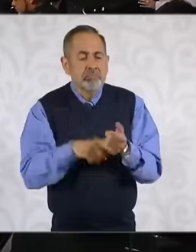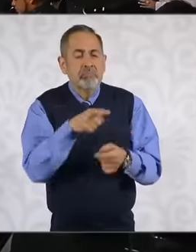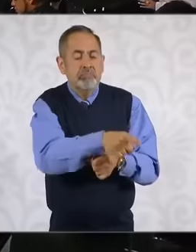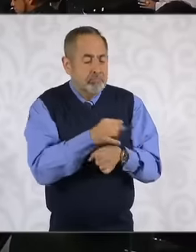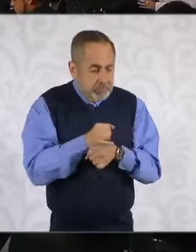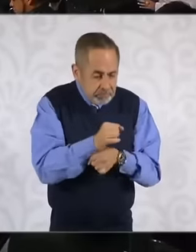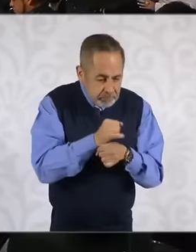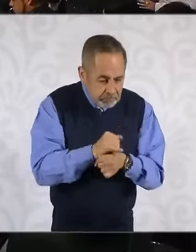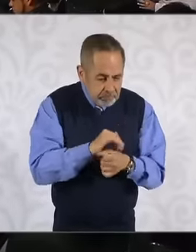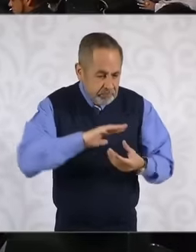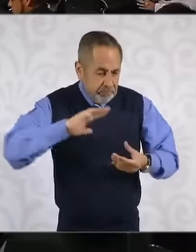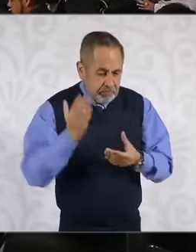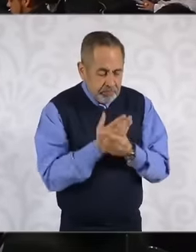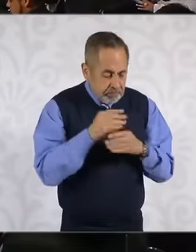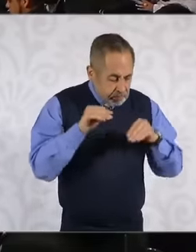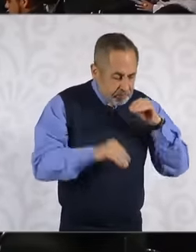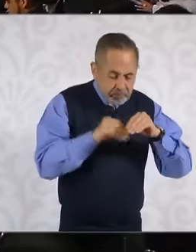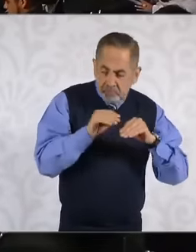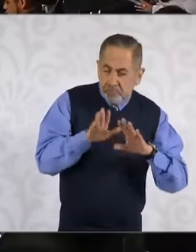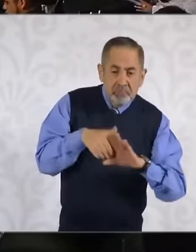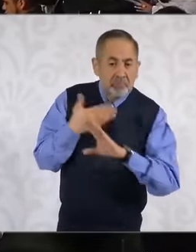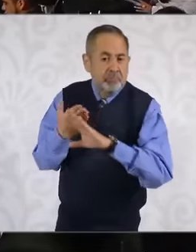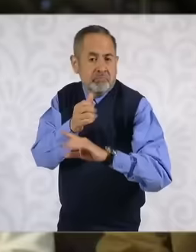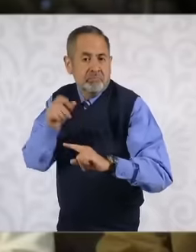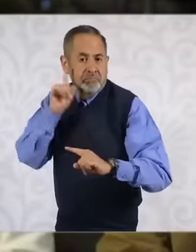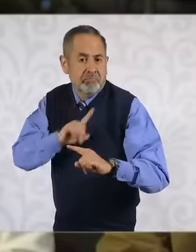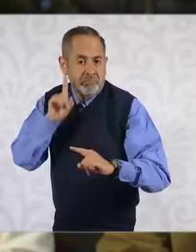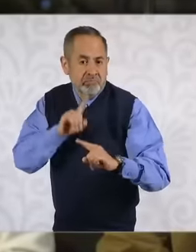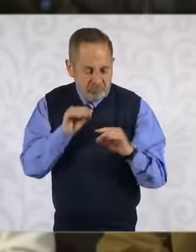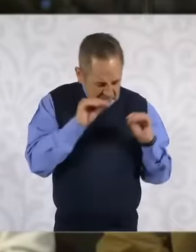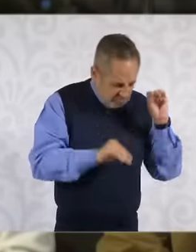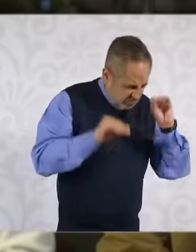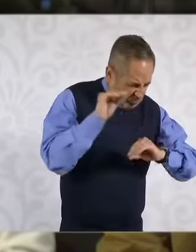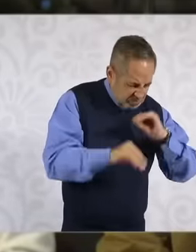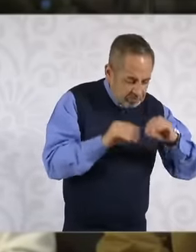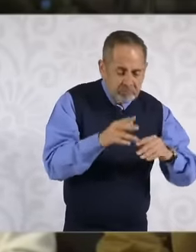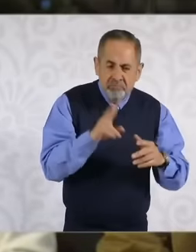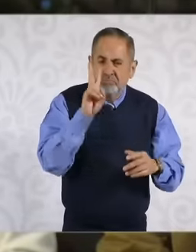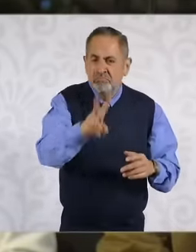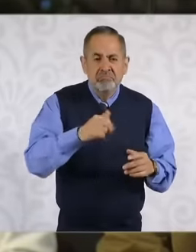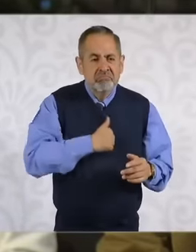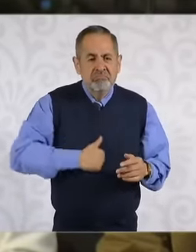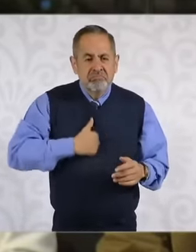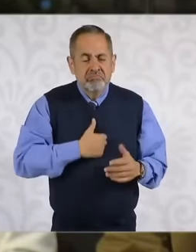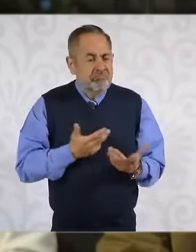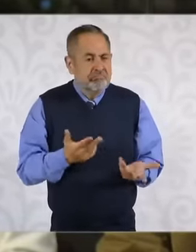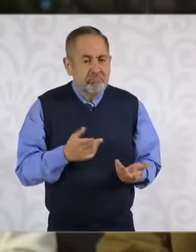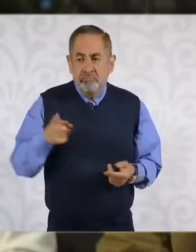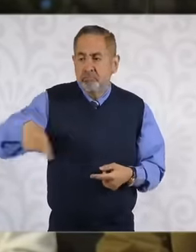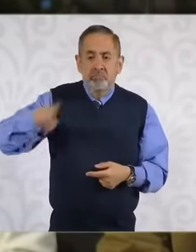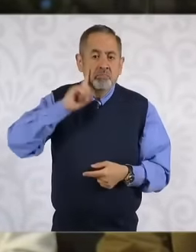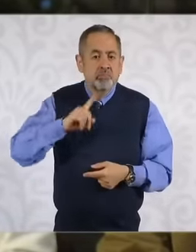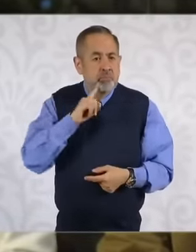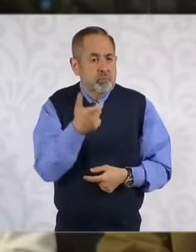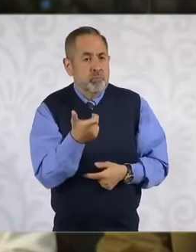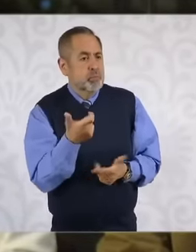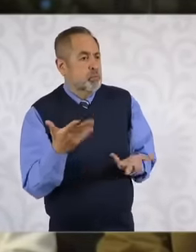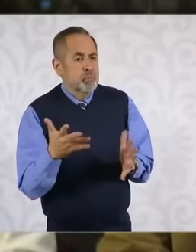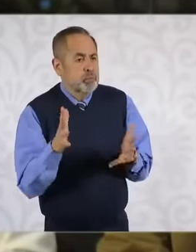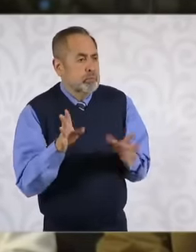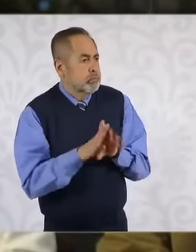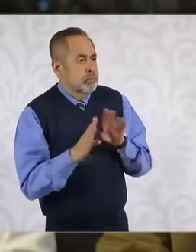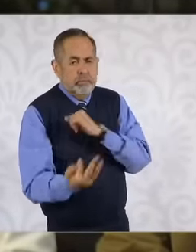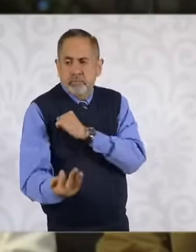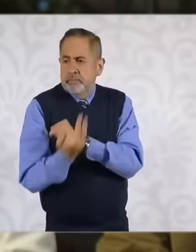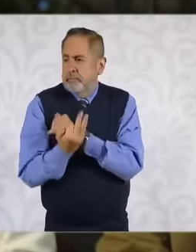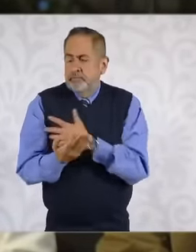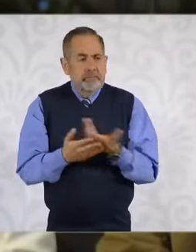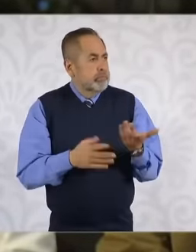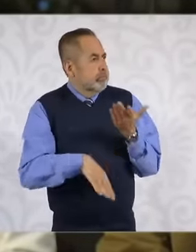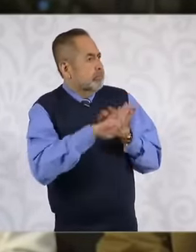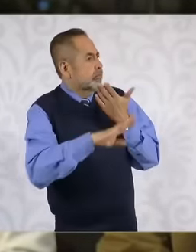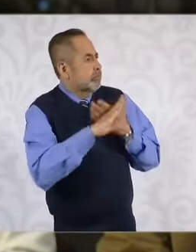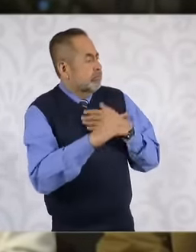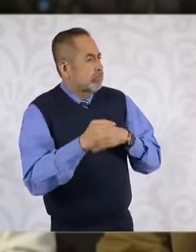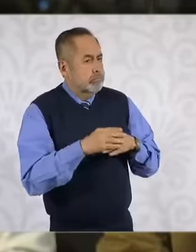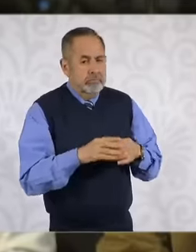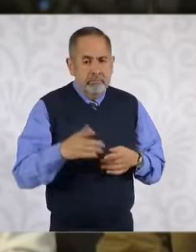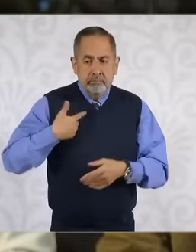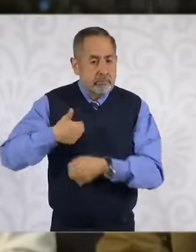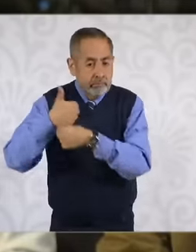to women and that unfortunately due to the lack of economic power they go from being victims to being